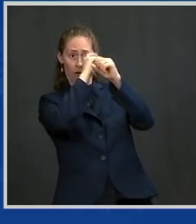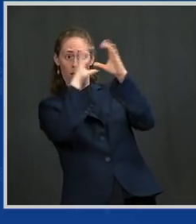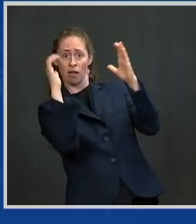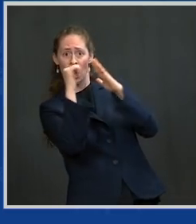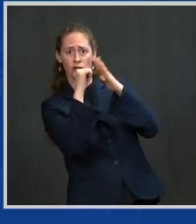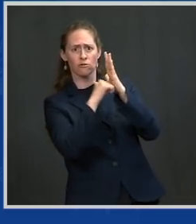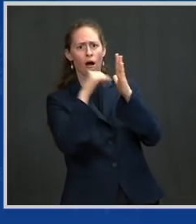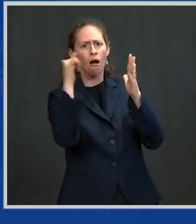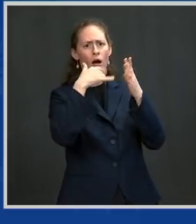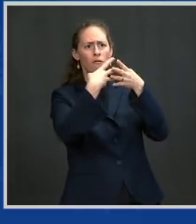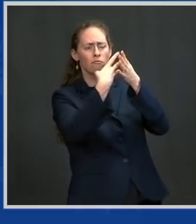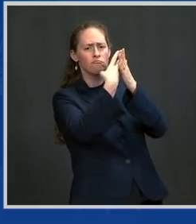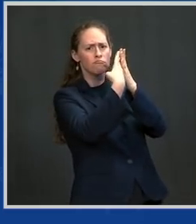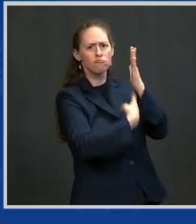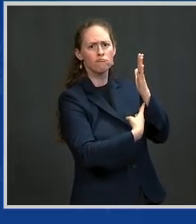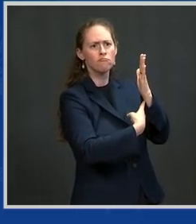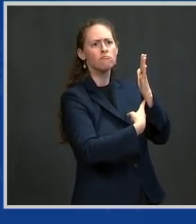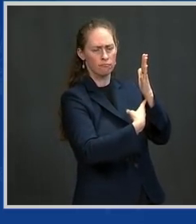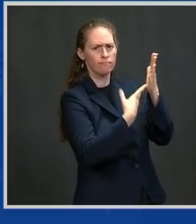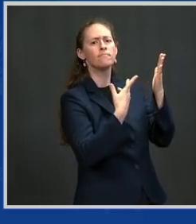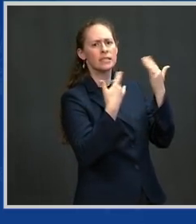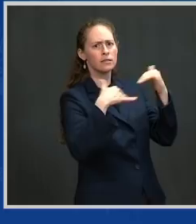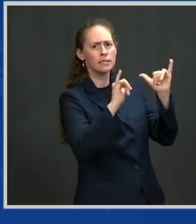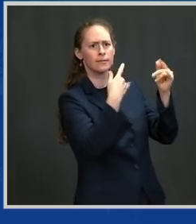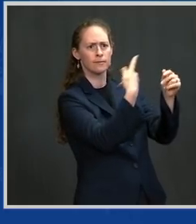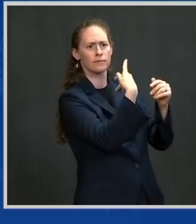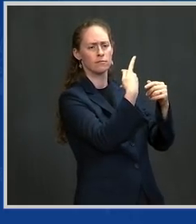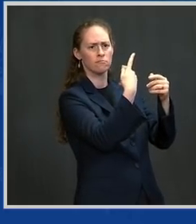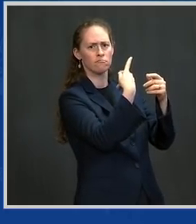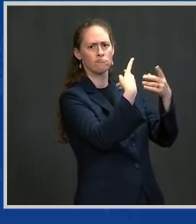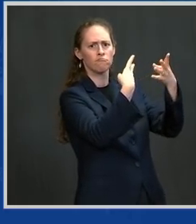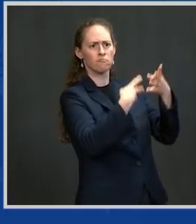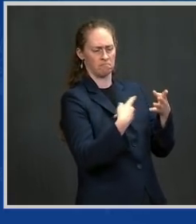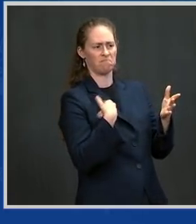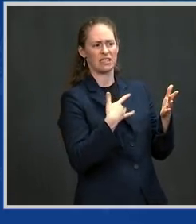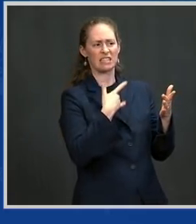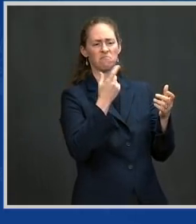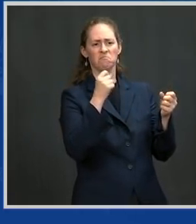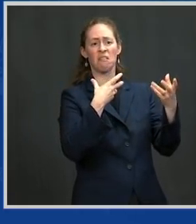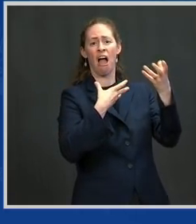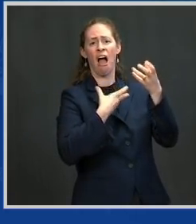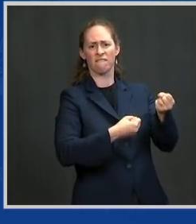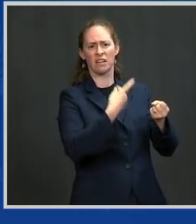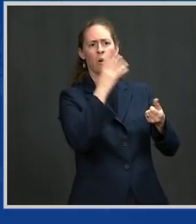and I'm confident we'll make real progress with Turkey and the United States.